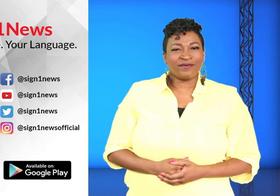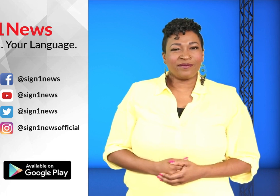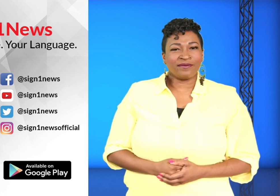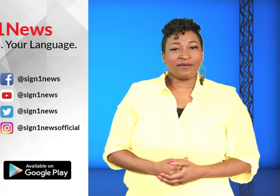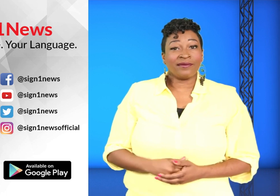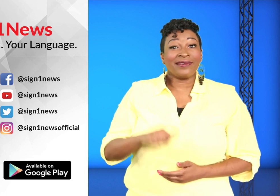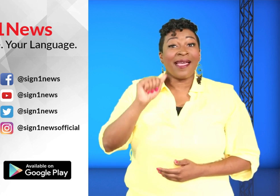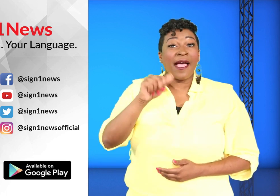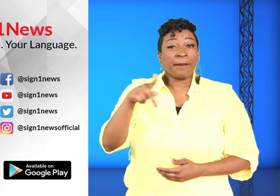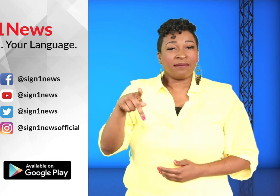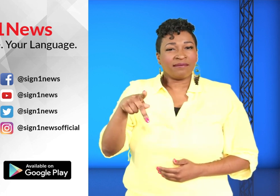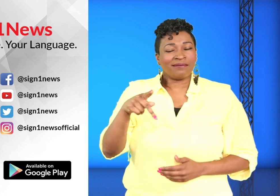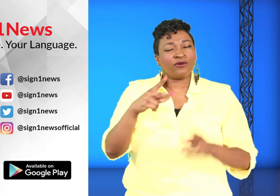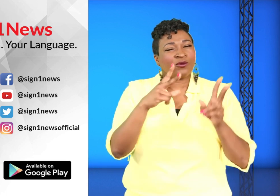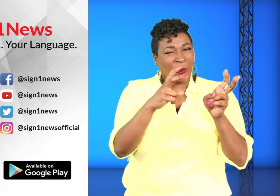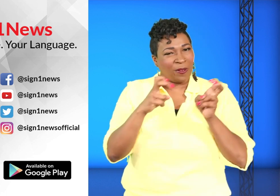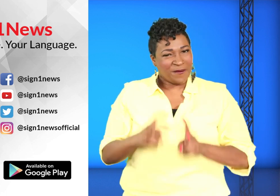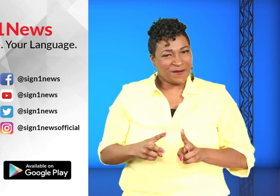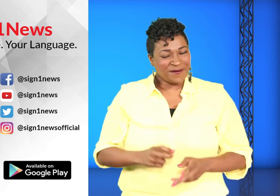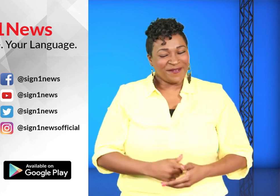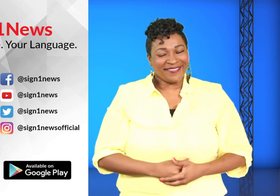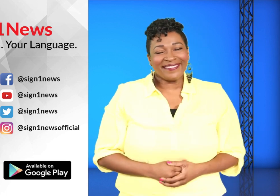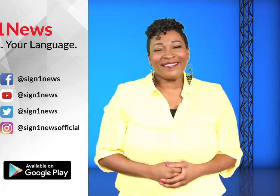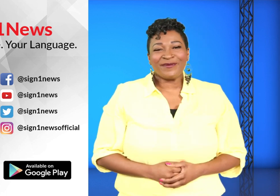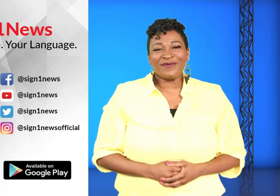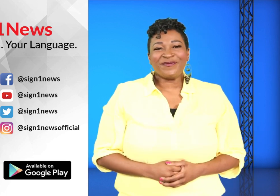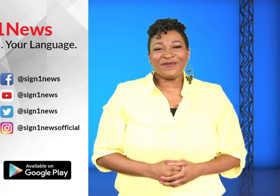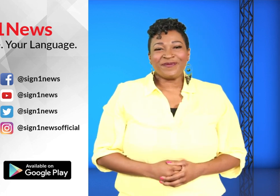app too.